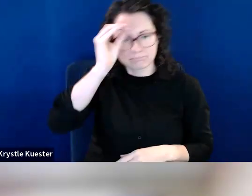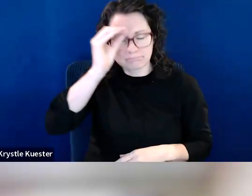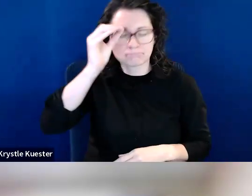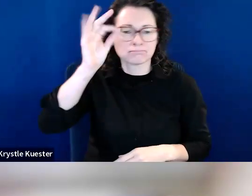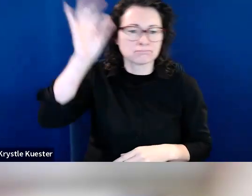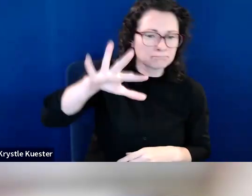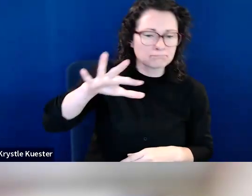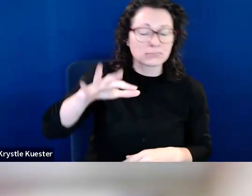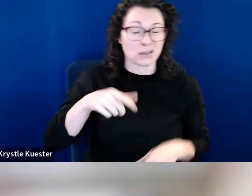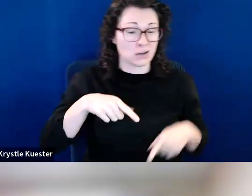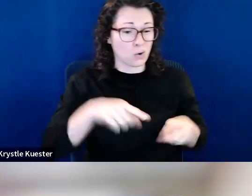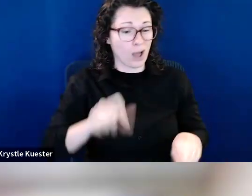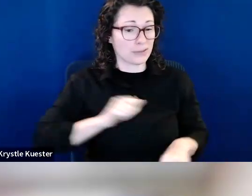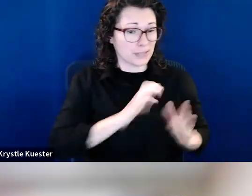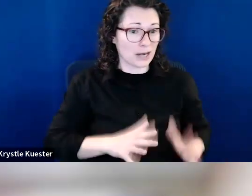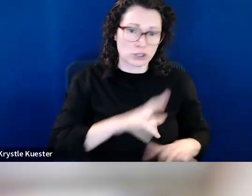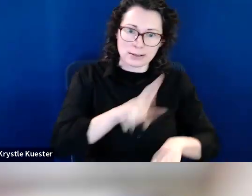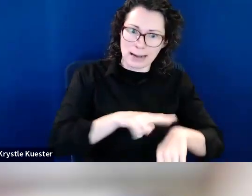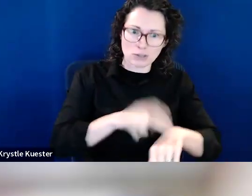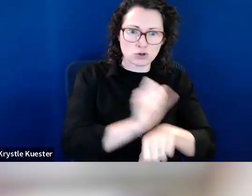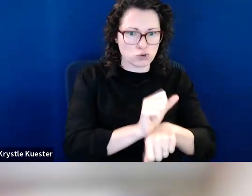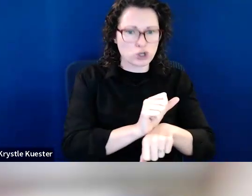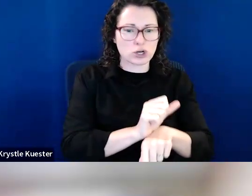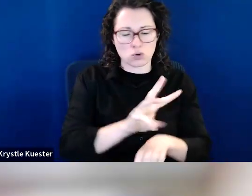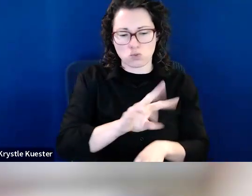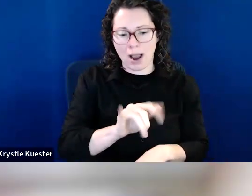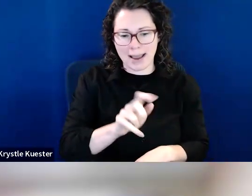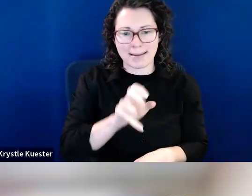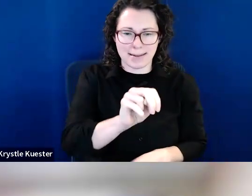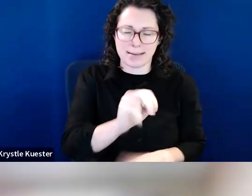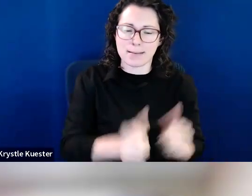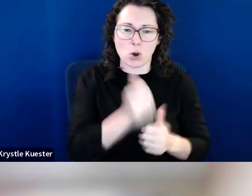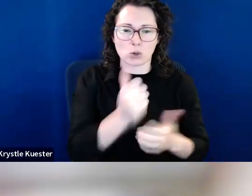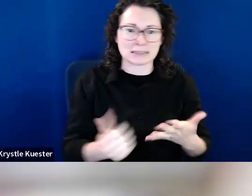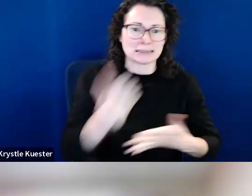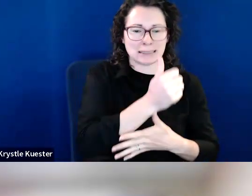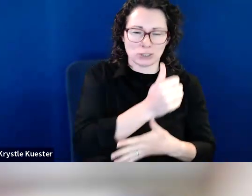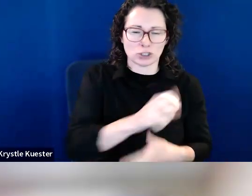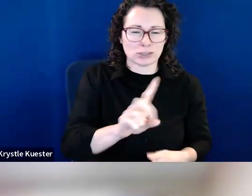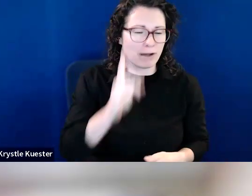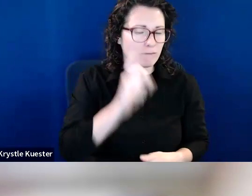is doing all this national work because he is the um senior most Democrat on the finance committee